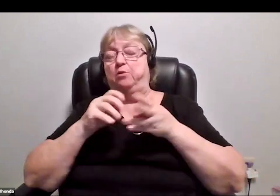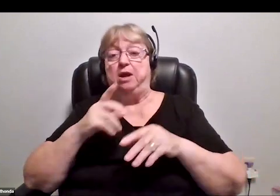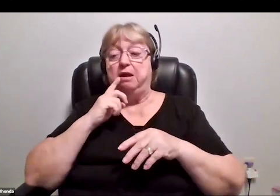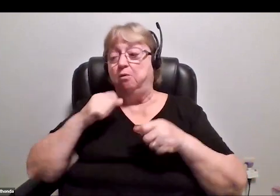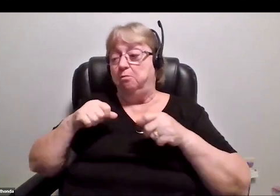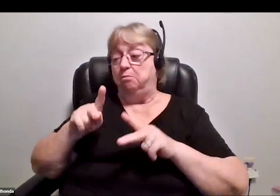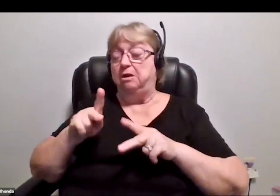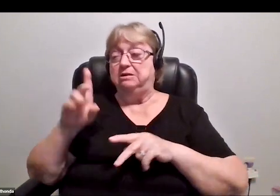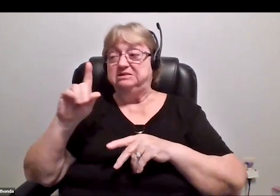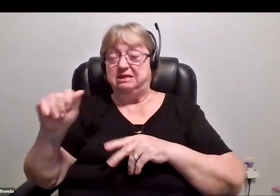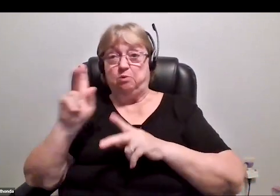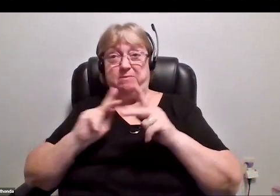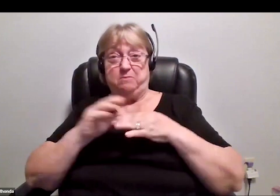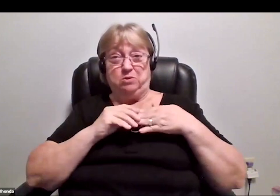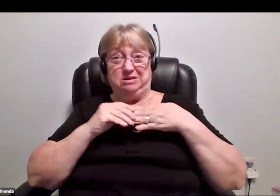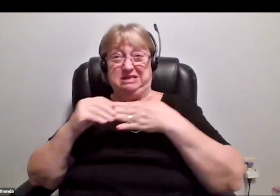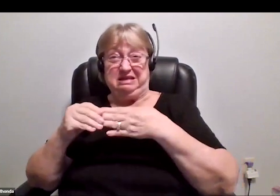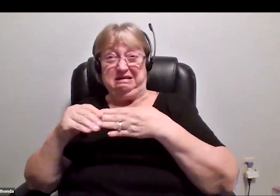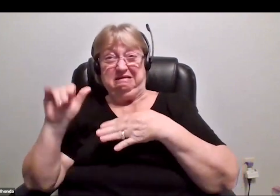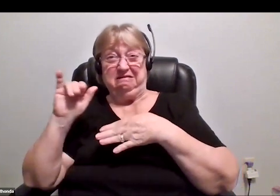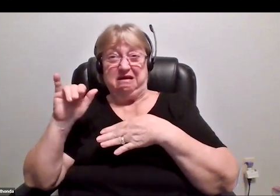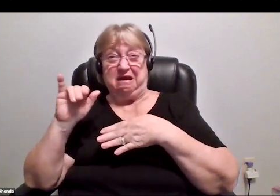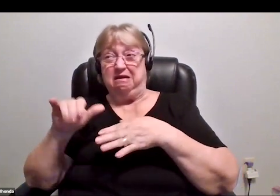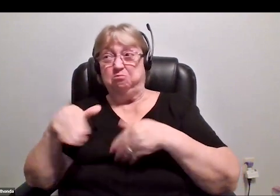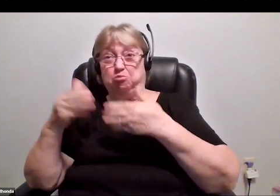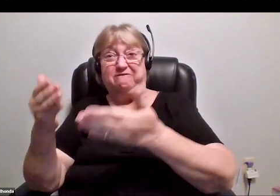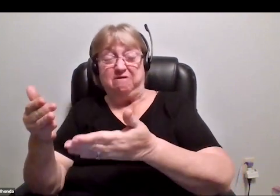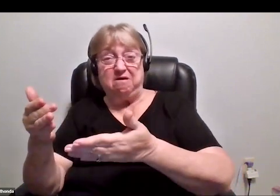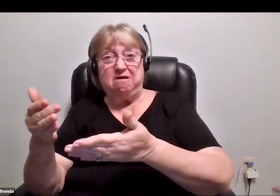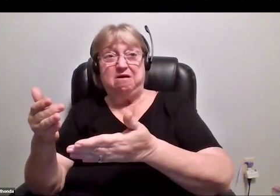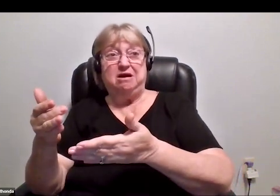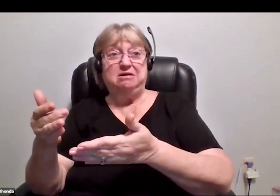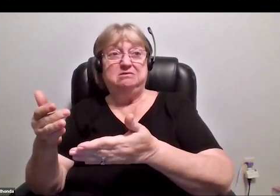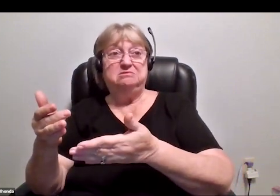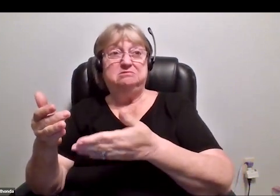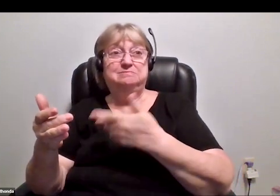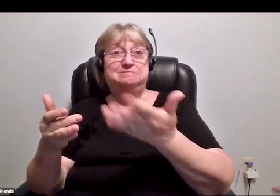in these spaces and provide-- Disabled people have